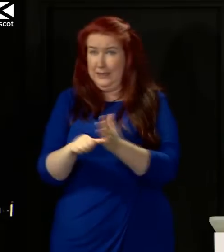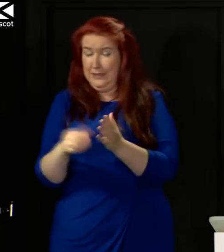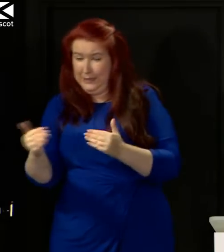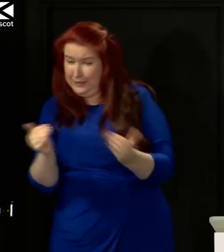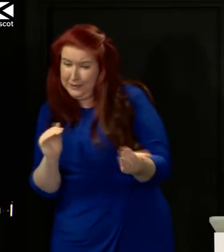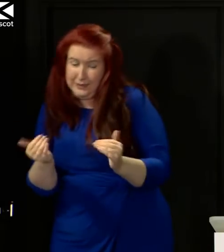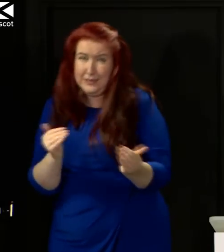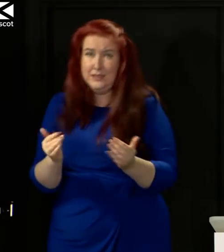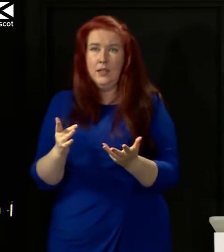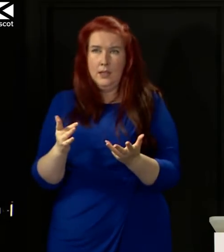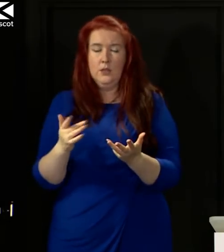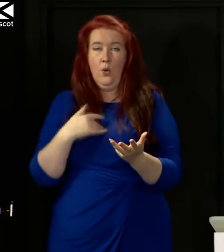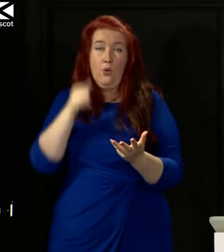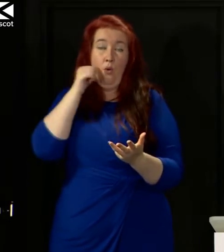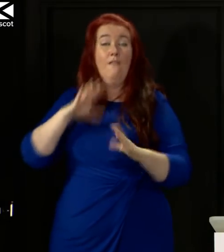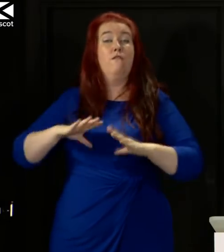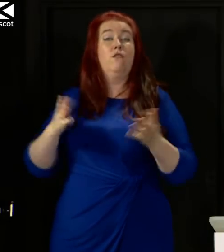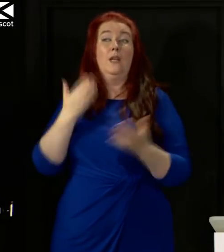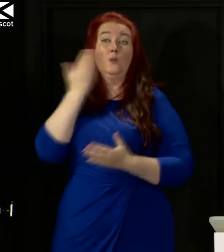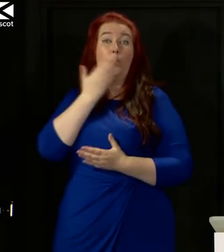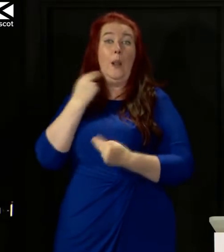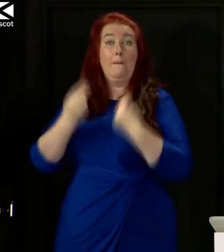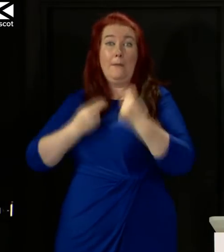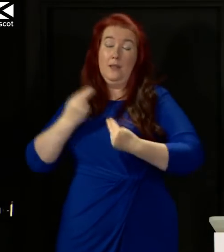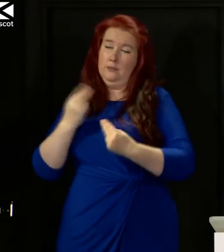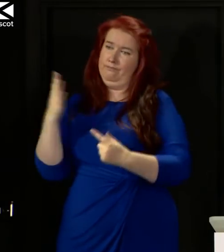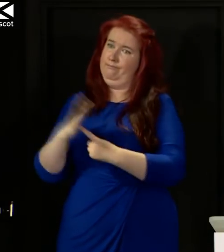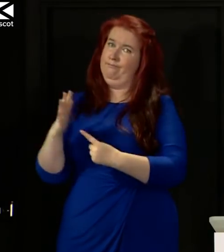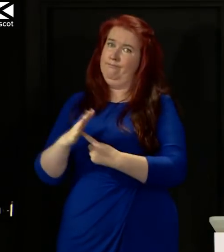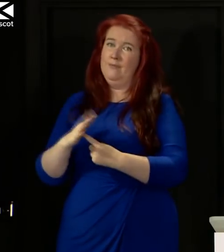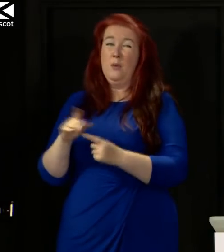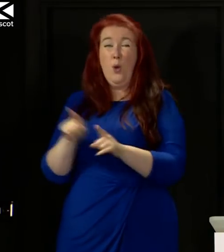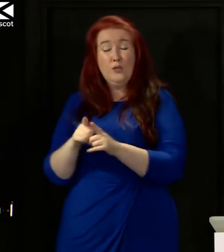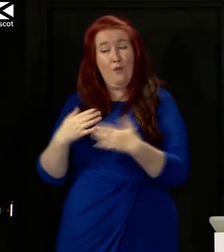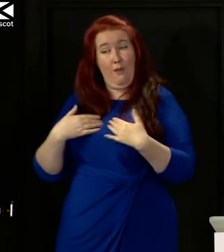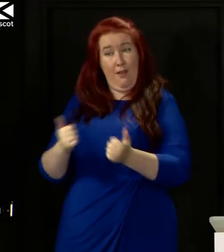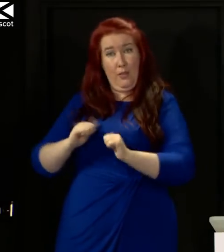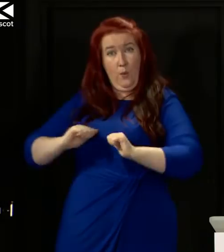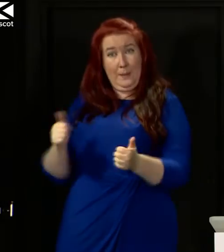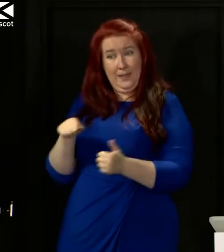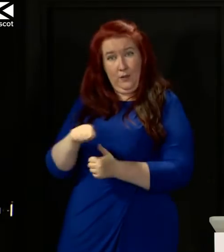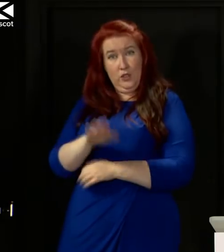a vital help to many but they're also important to the health and wellbeing of children.